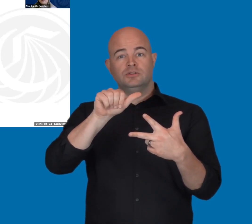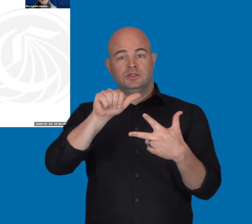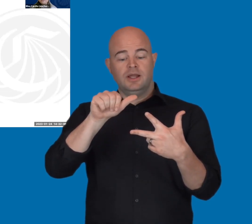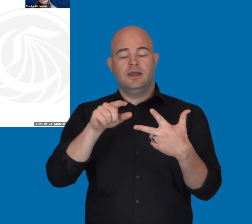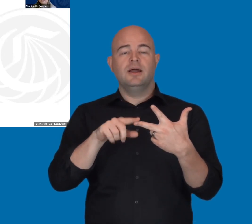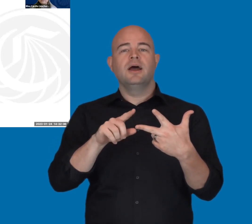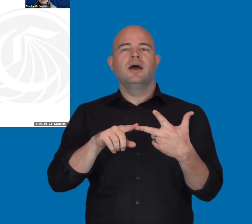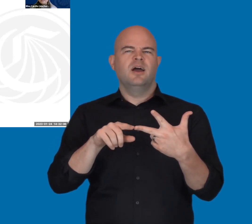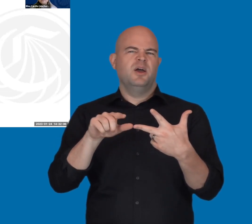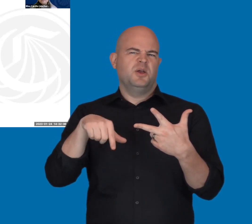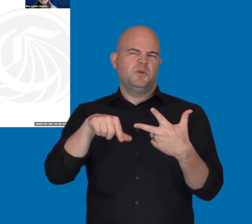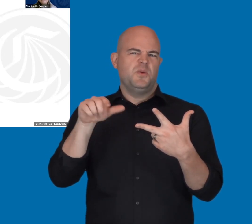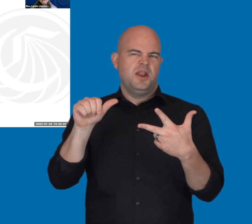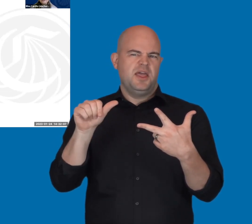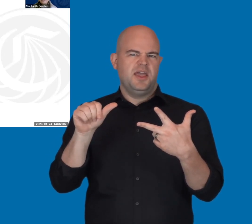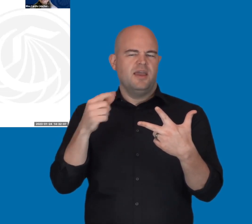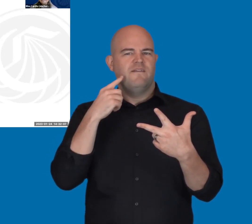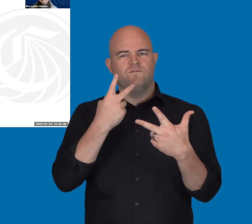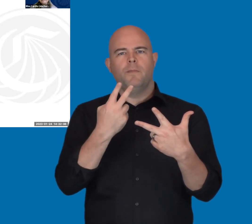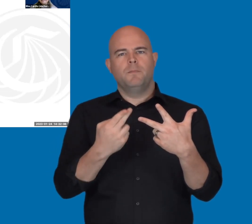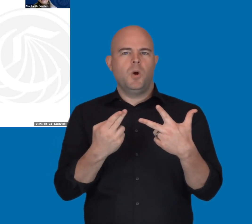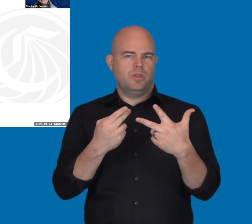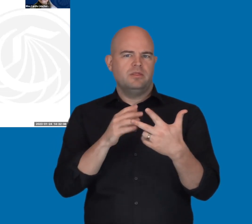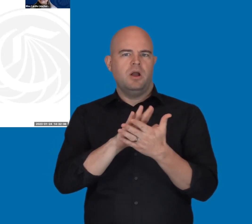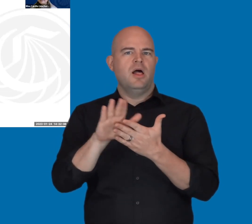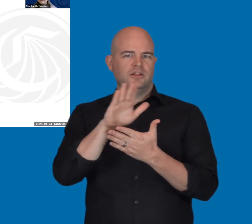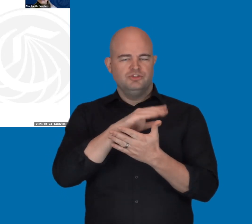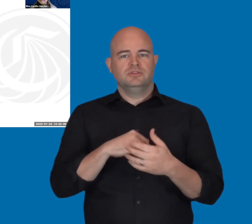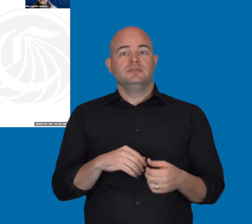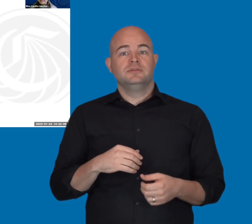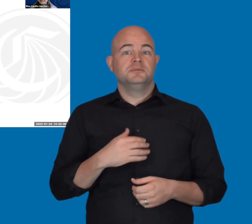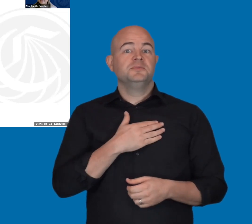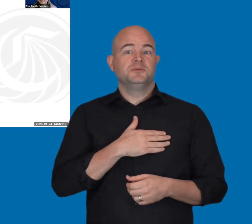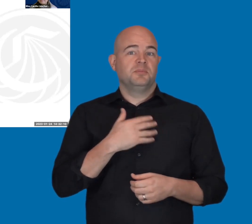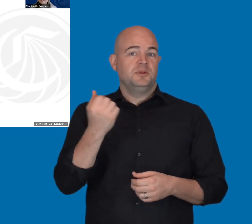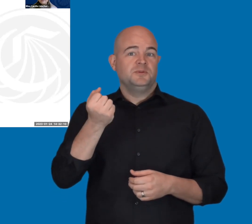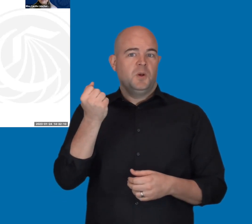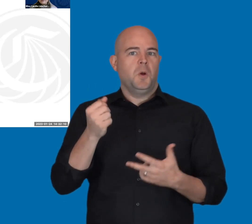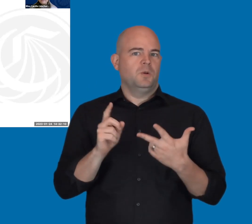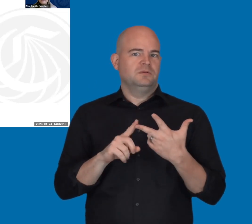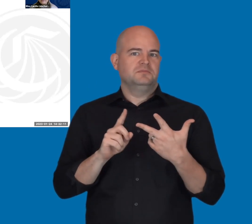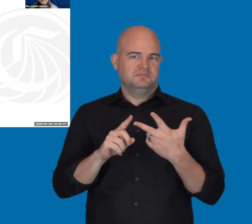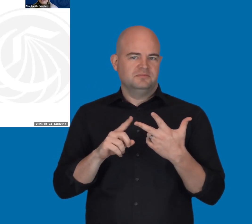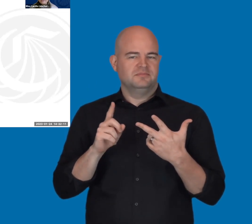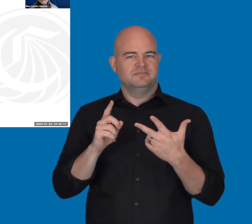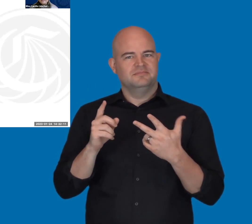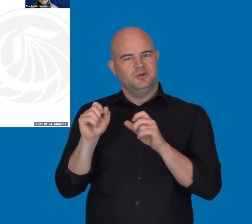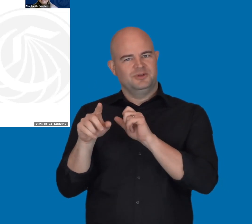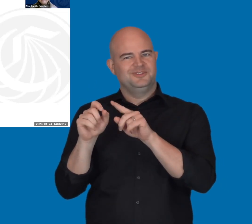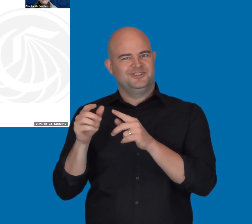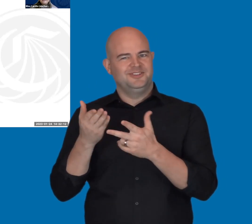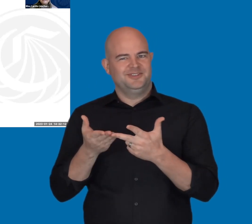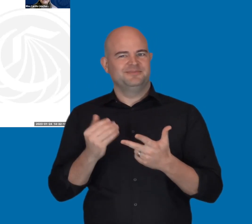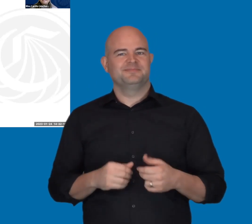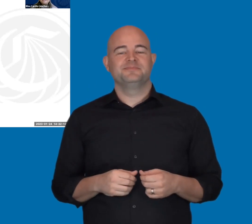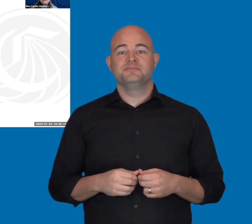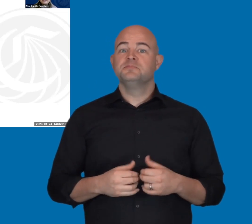with a Q&A session for both colleges. So, without further ado let's get started.